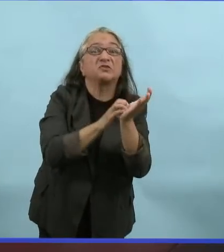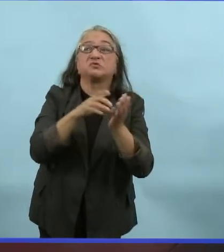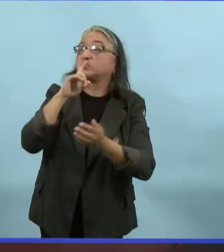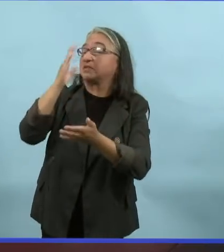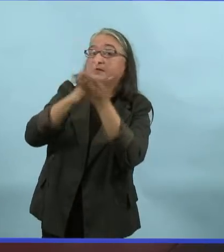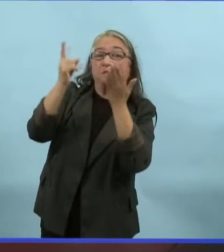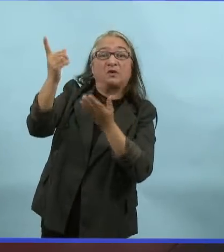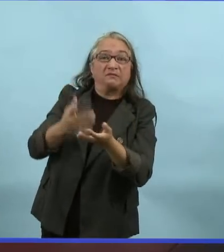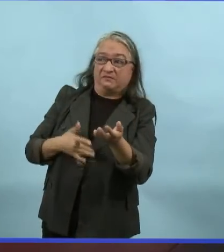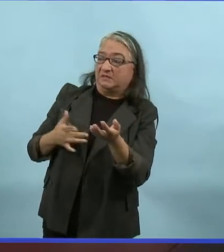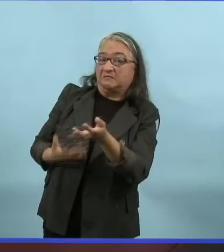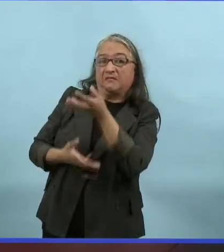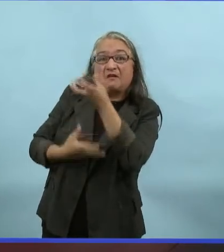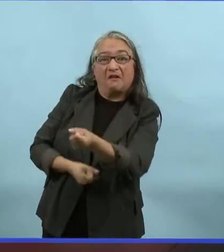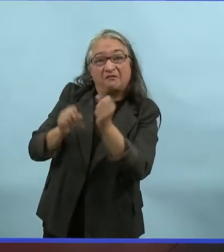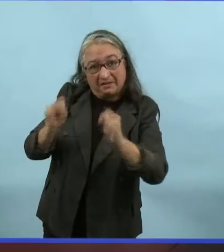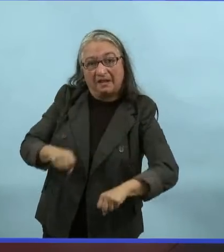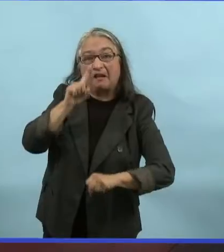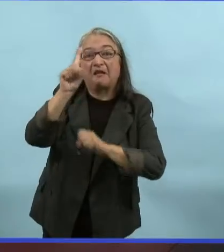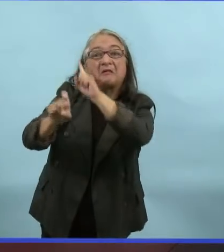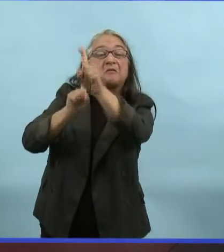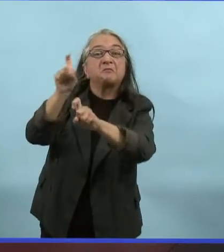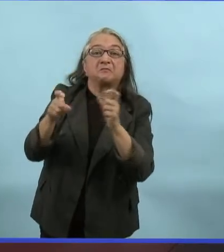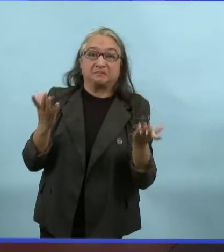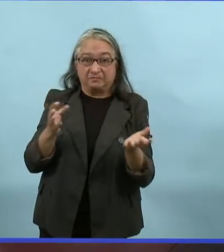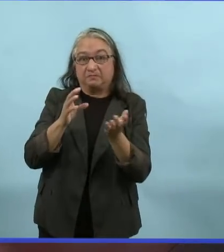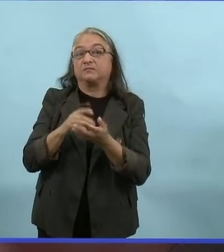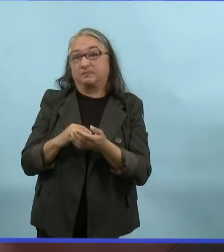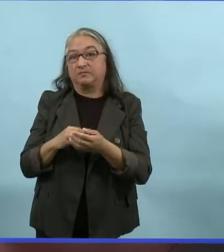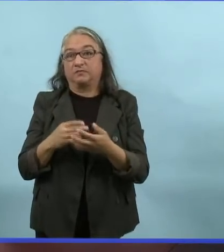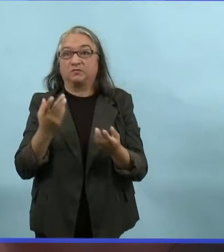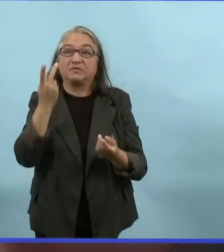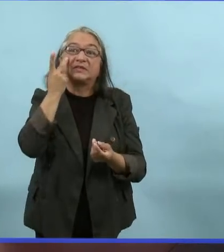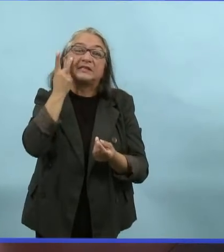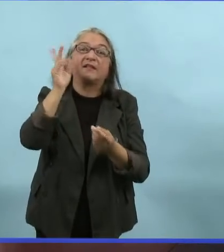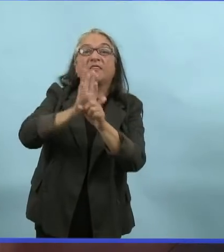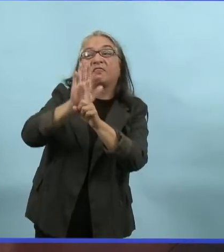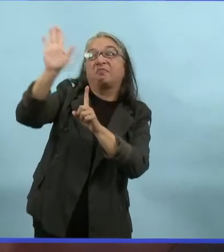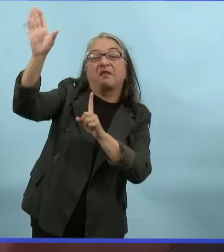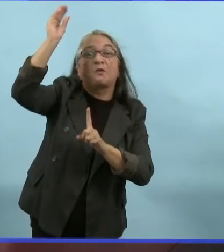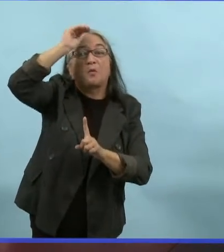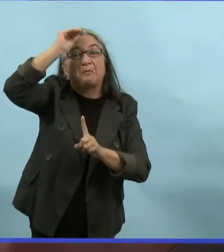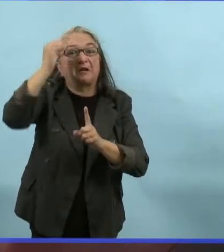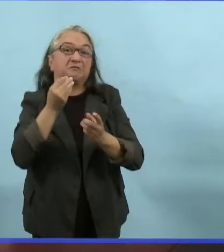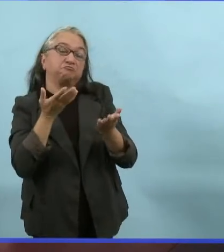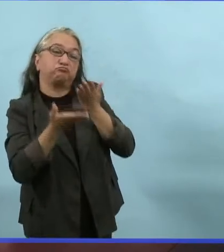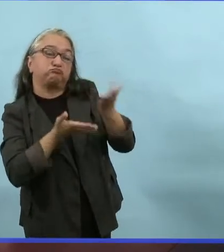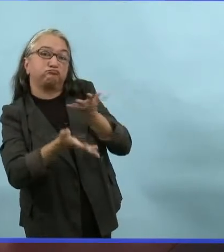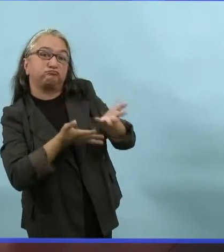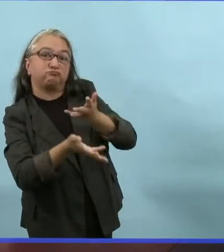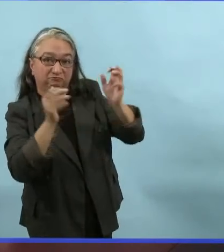but you can see the incontrovertible evidence of the value of vaccines right now in Manitoba